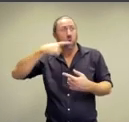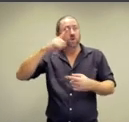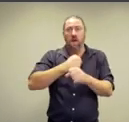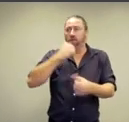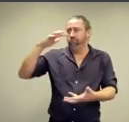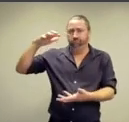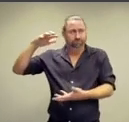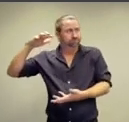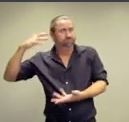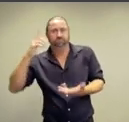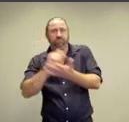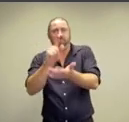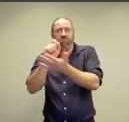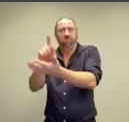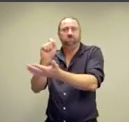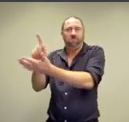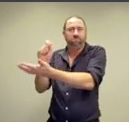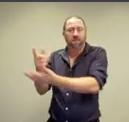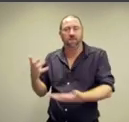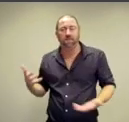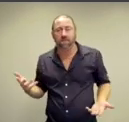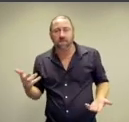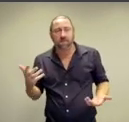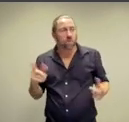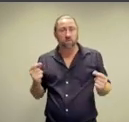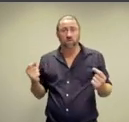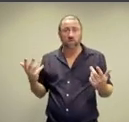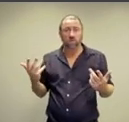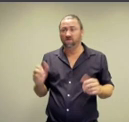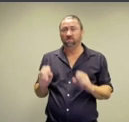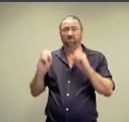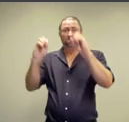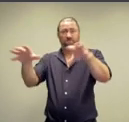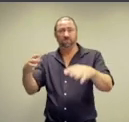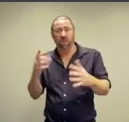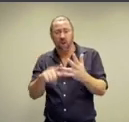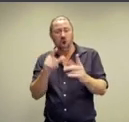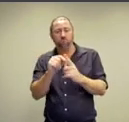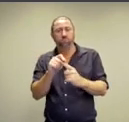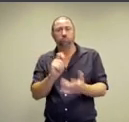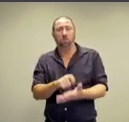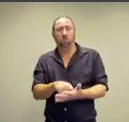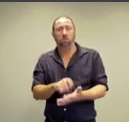that, you know, if they were, you know discarded by military forces were essentially sent